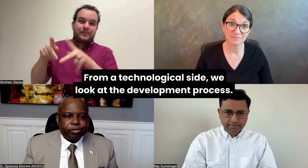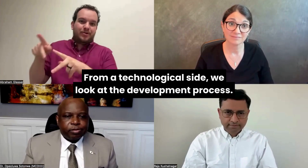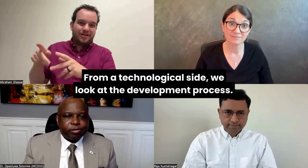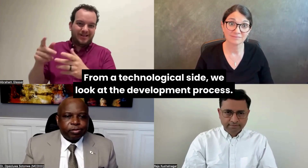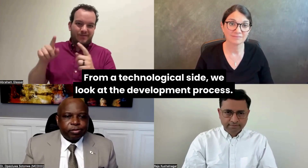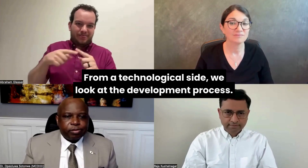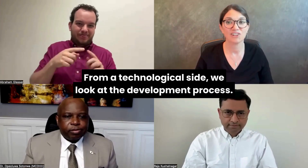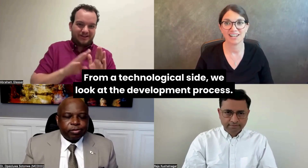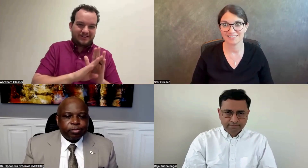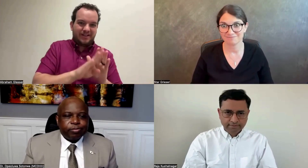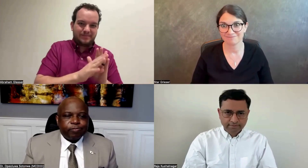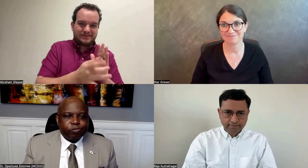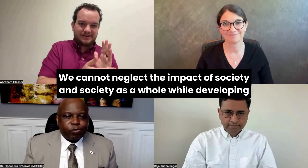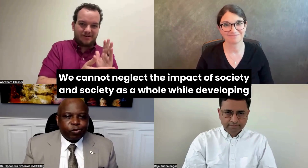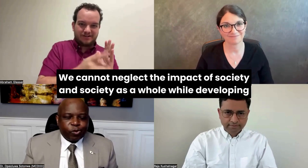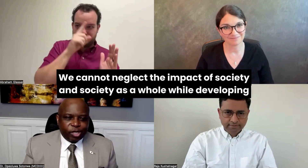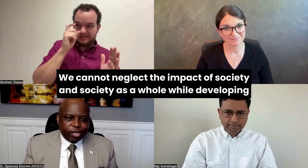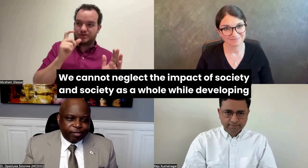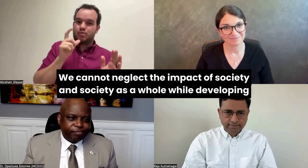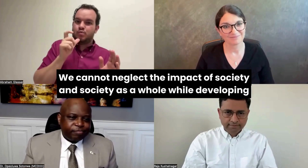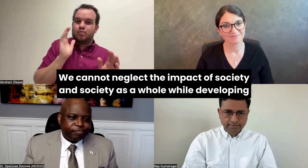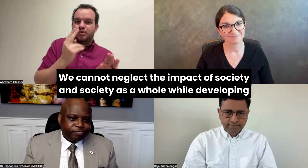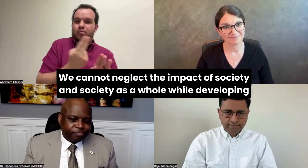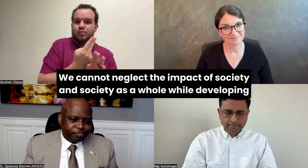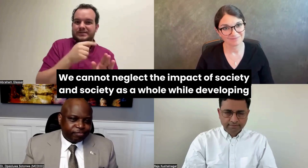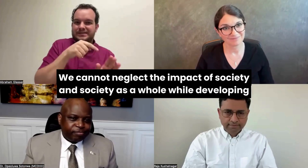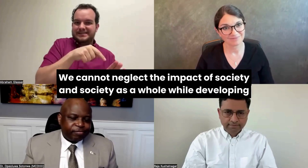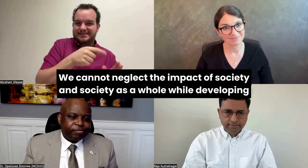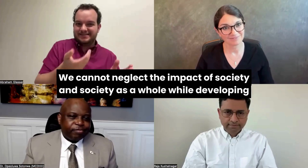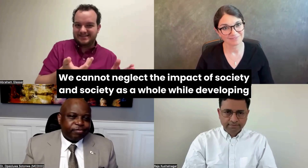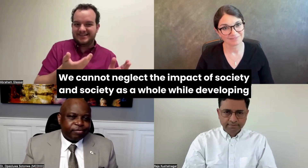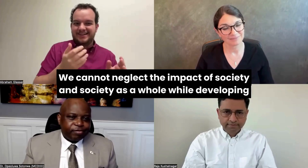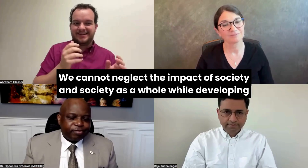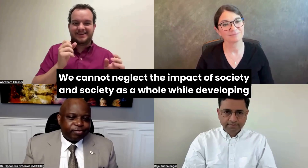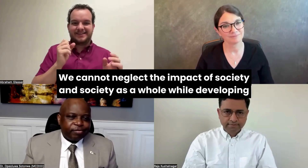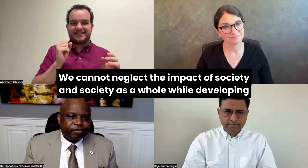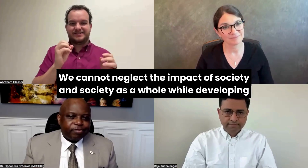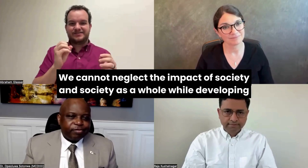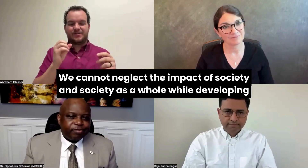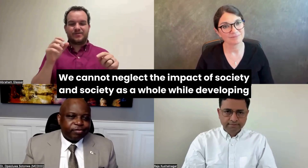We cannot neglect the impact of society and society as a whole while developing technology.